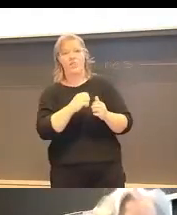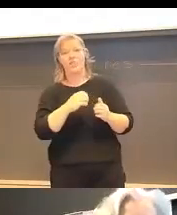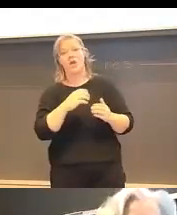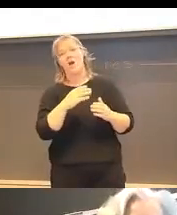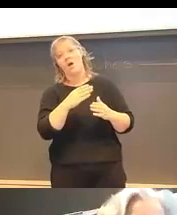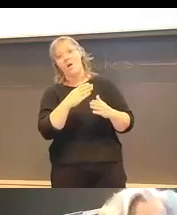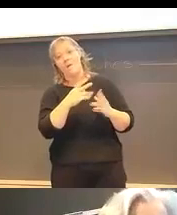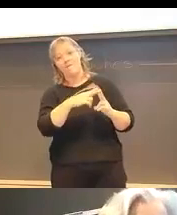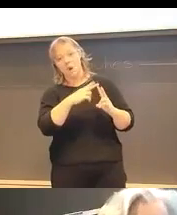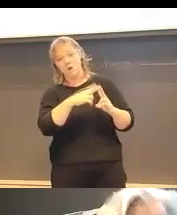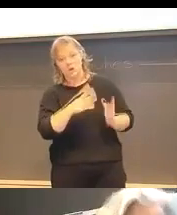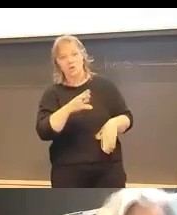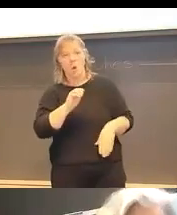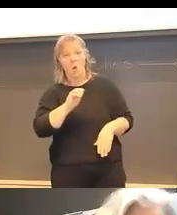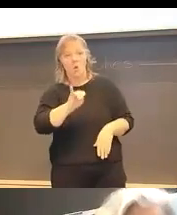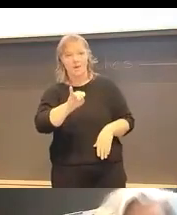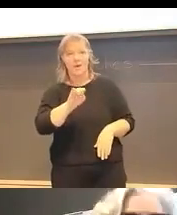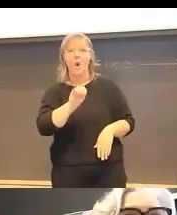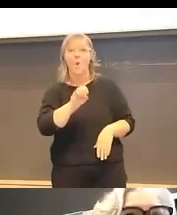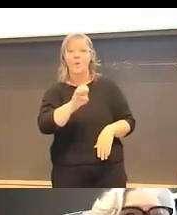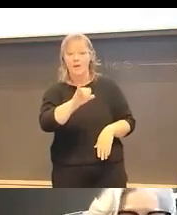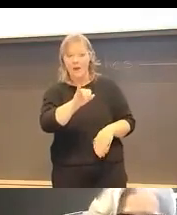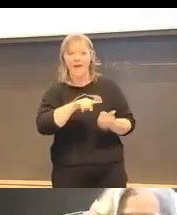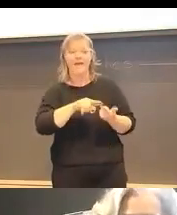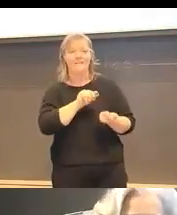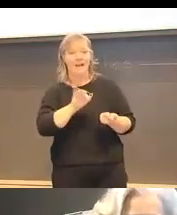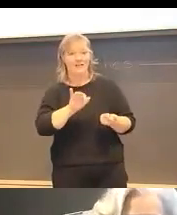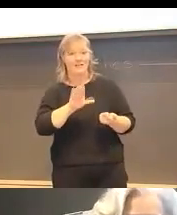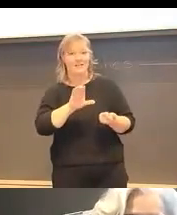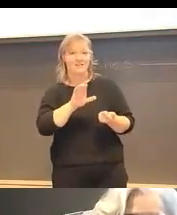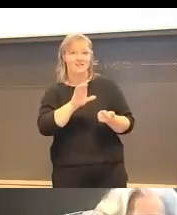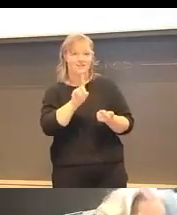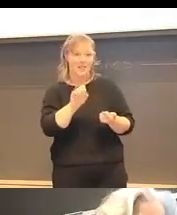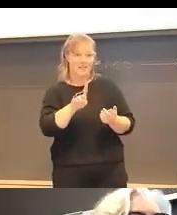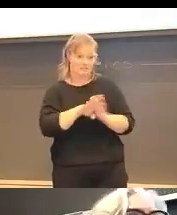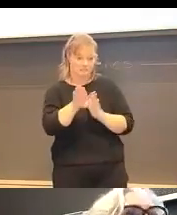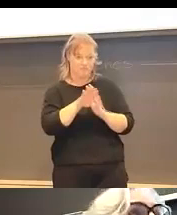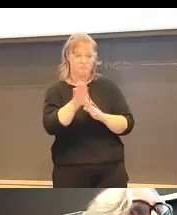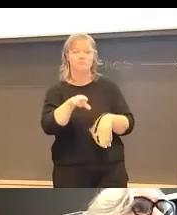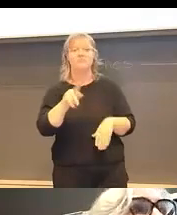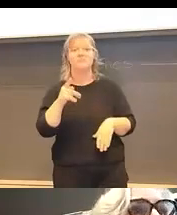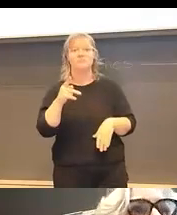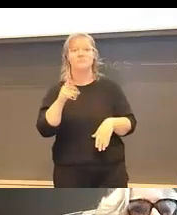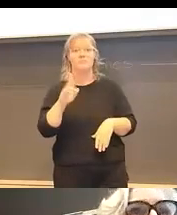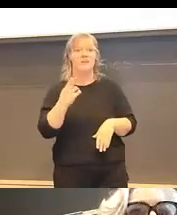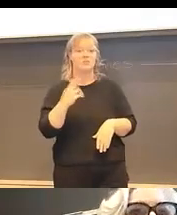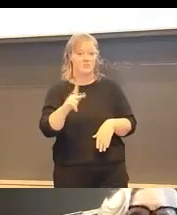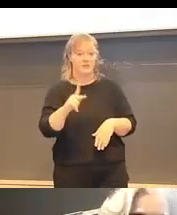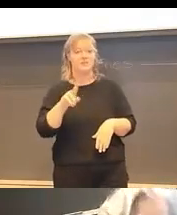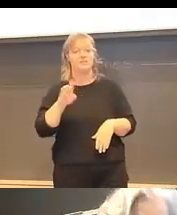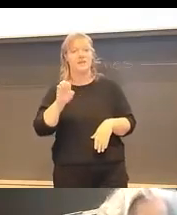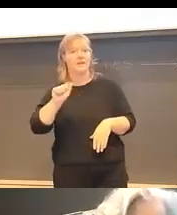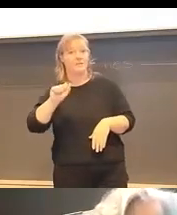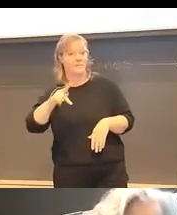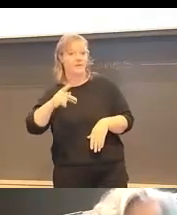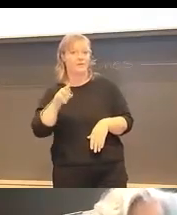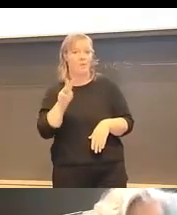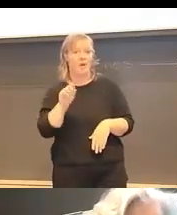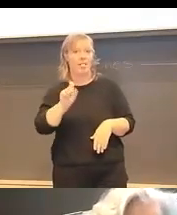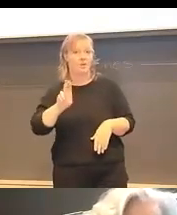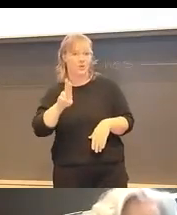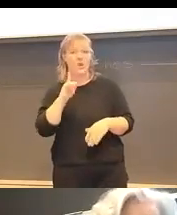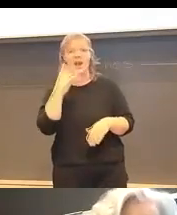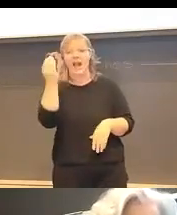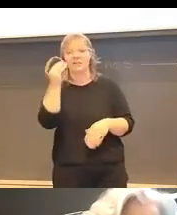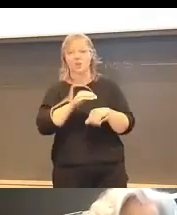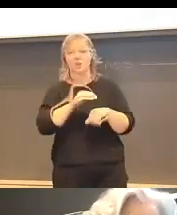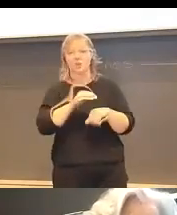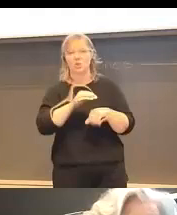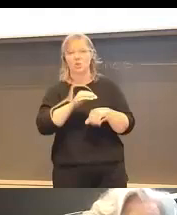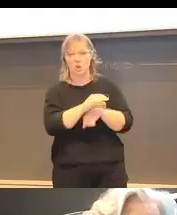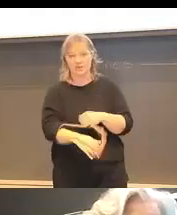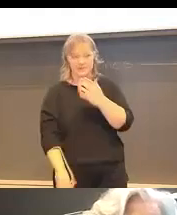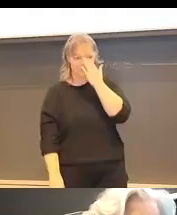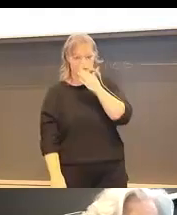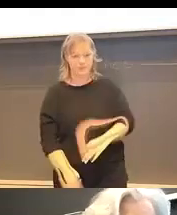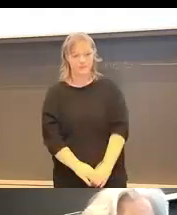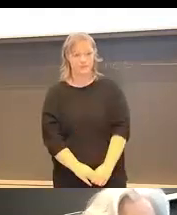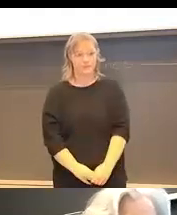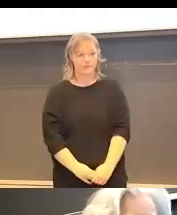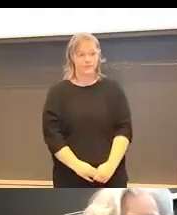in oei faculty development BHP and EAP and wellu as well as sometimes external coaches um and the